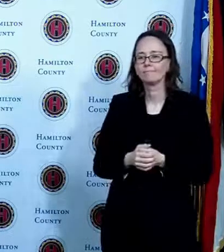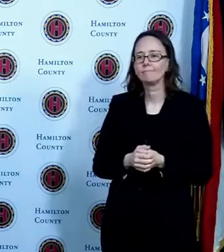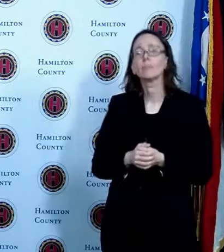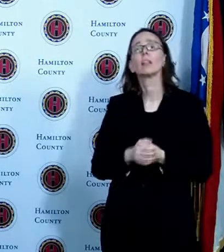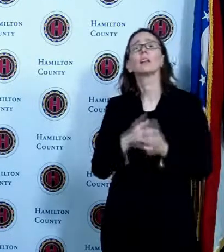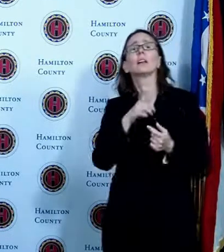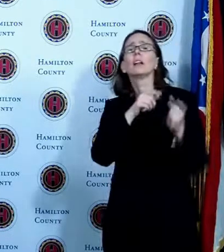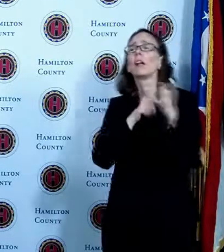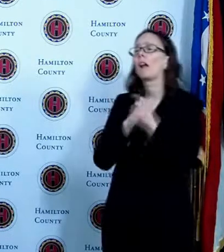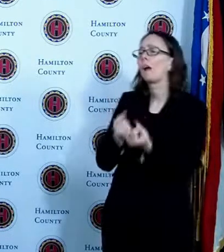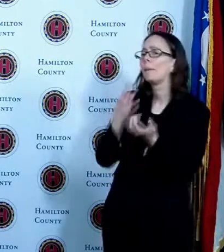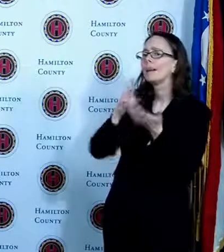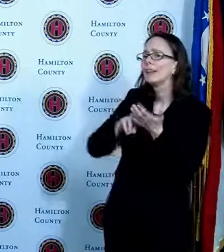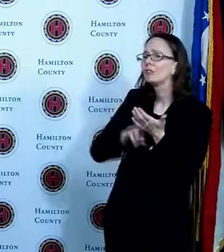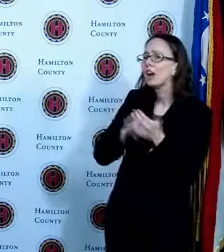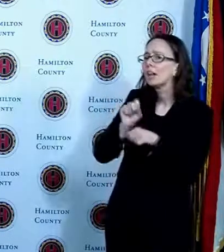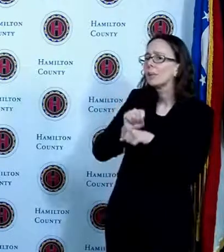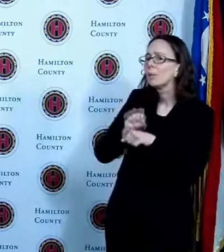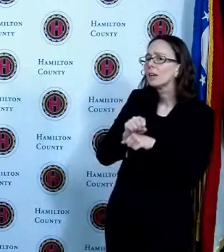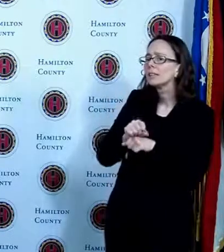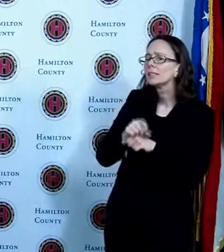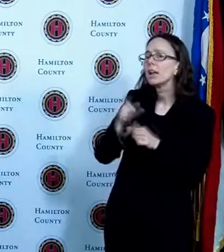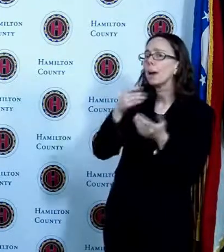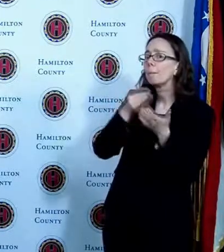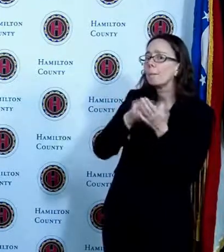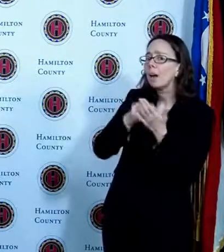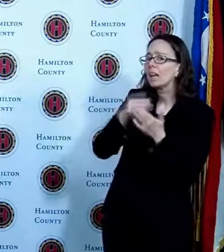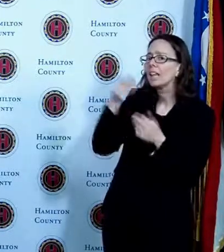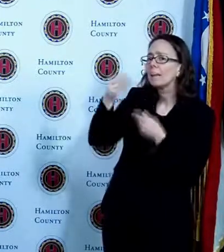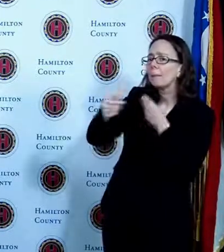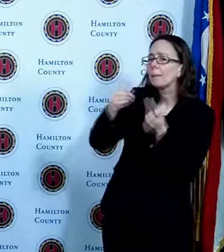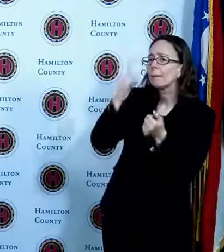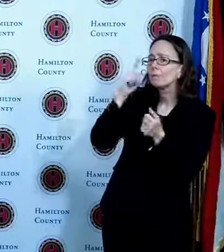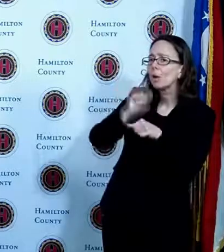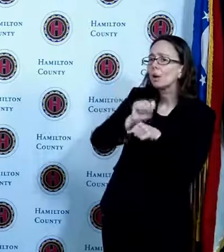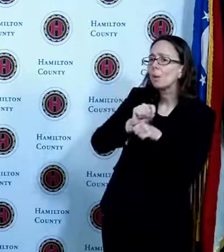funds or it is coming from the State Department of Health ultimately through